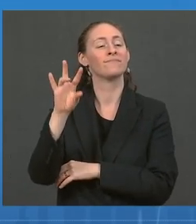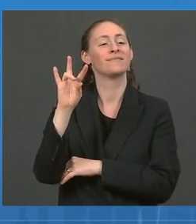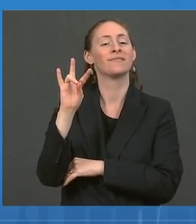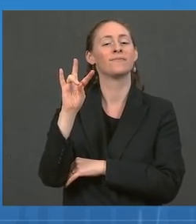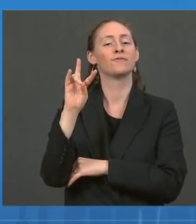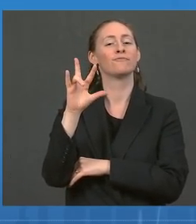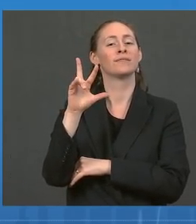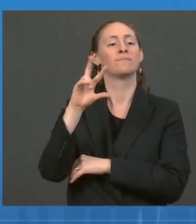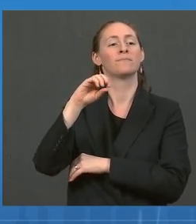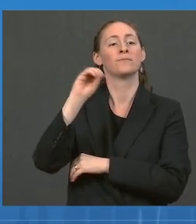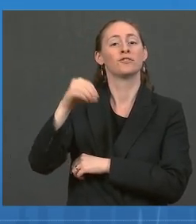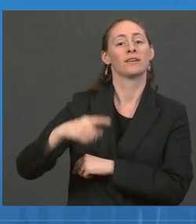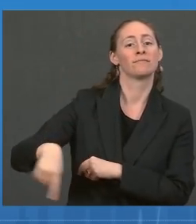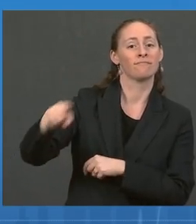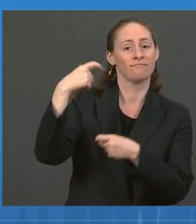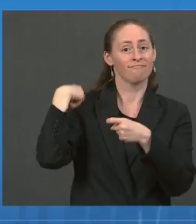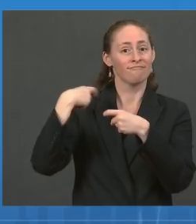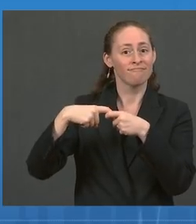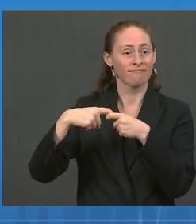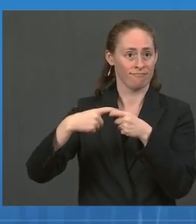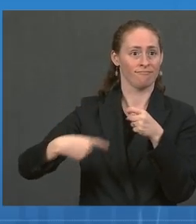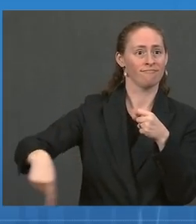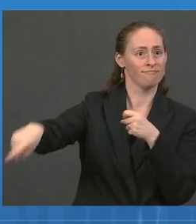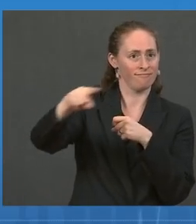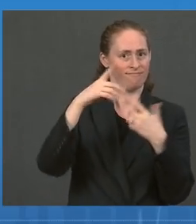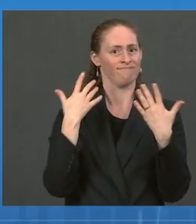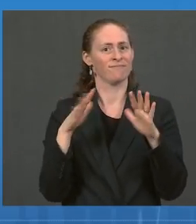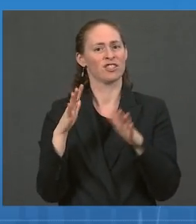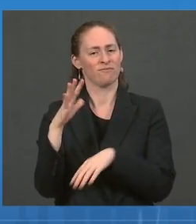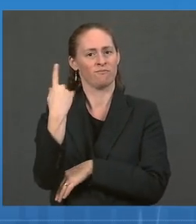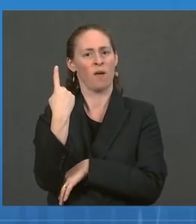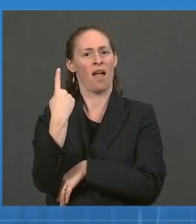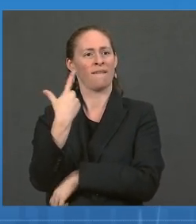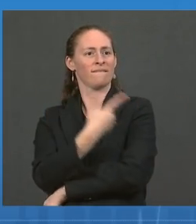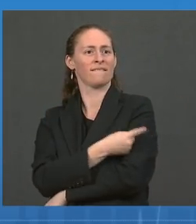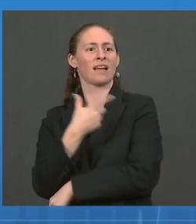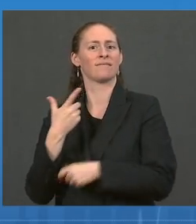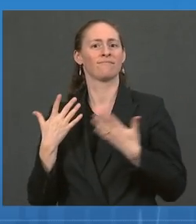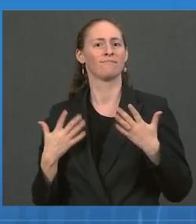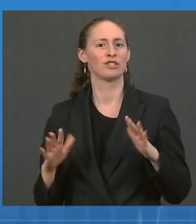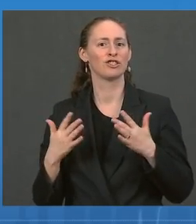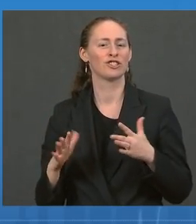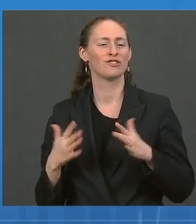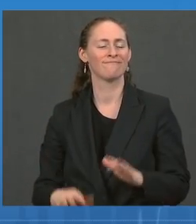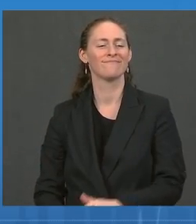have now had at least one shot of the vaccines. That's the result of intentional work